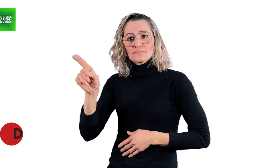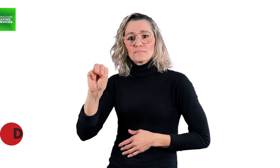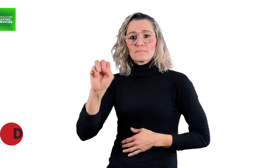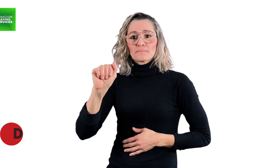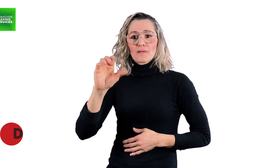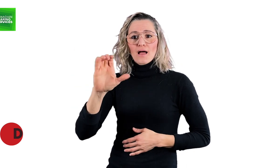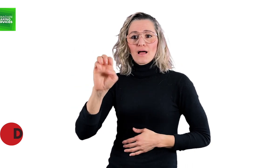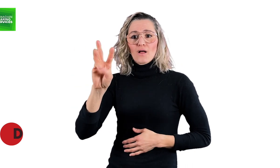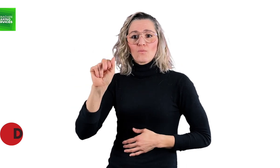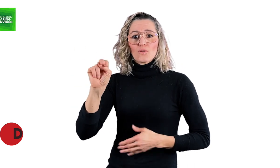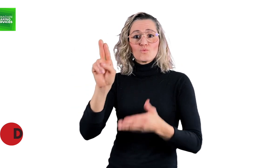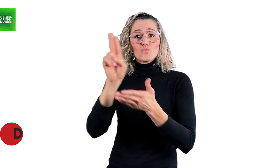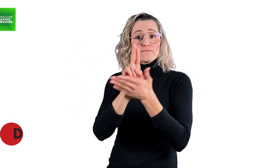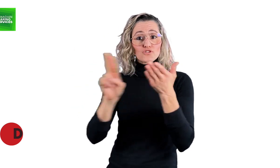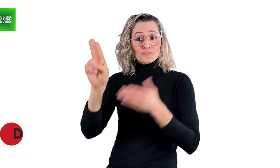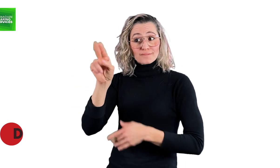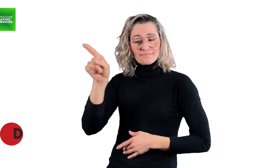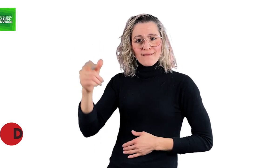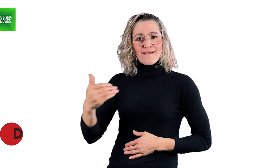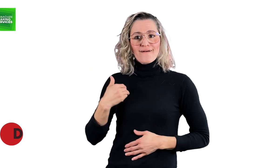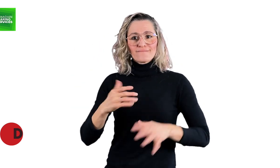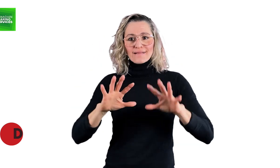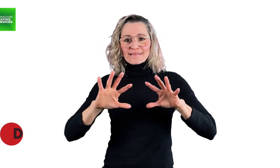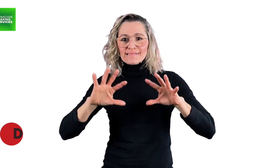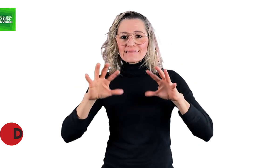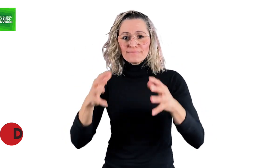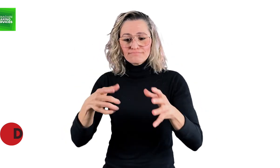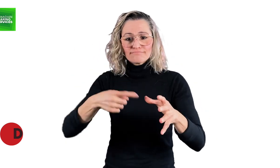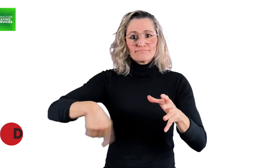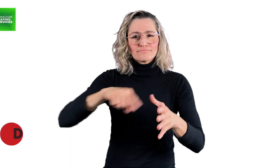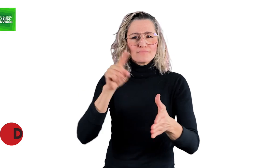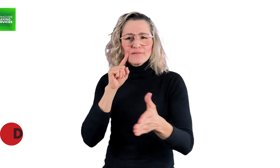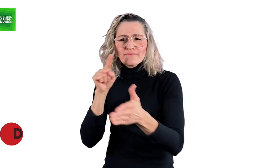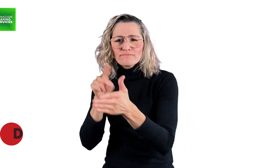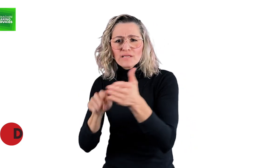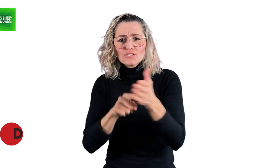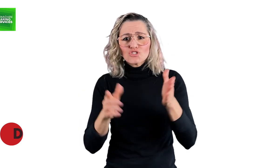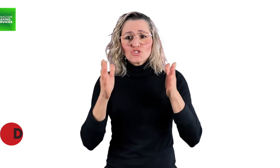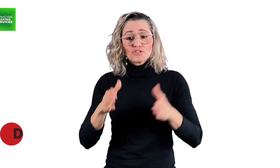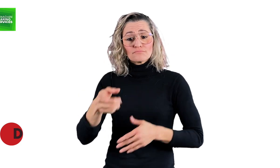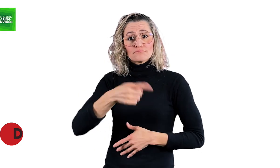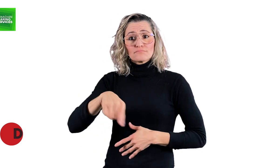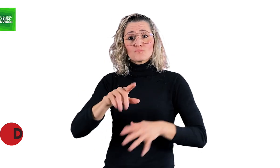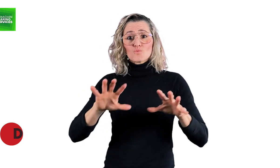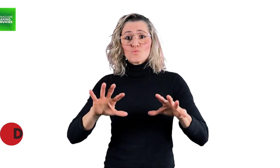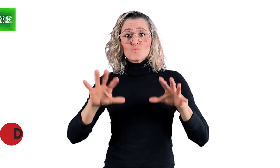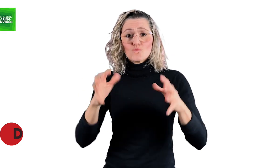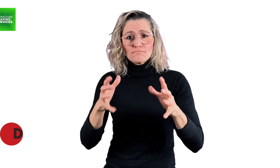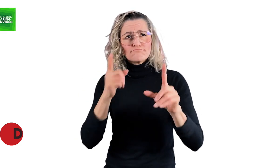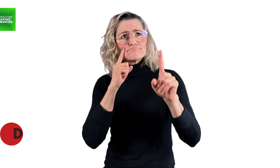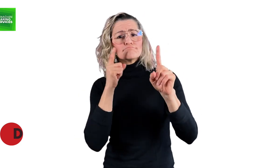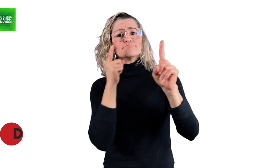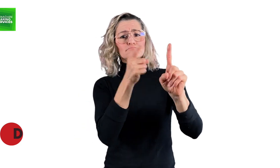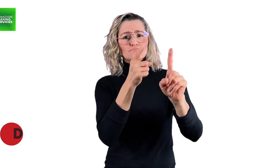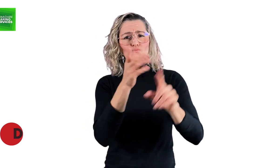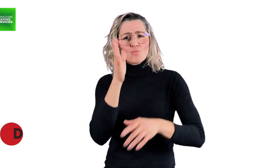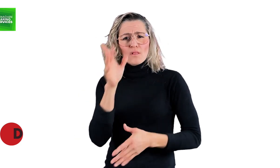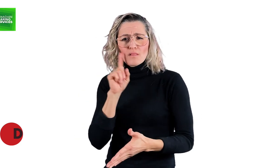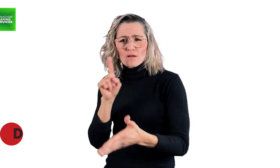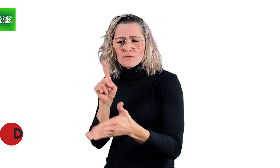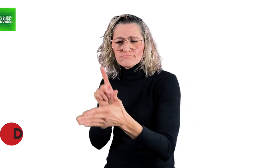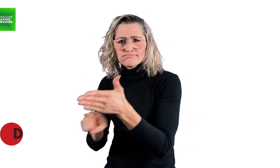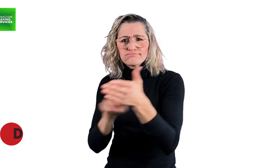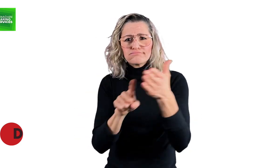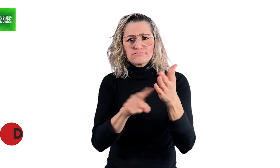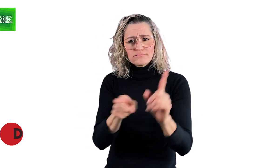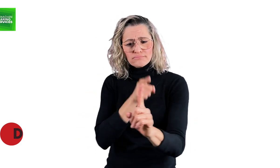University, along with her team of Co-Investigators, will aim